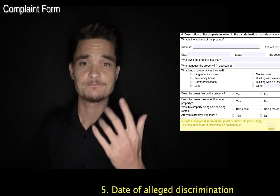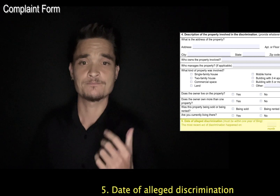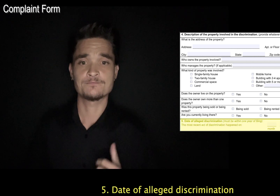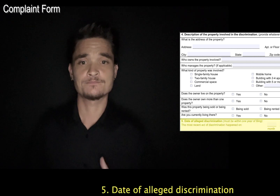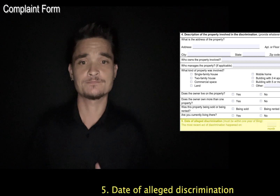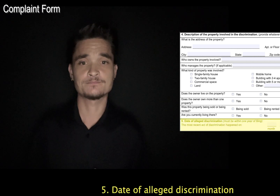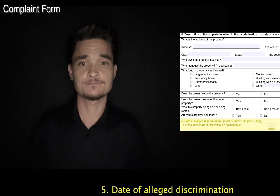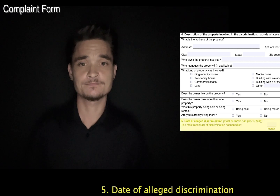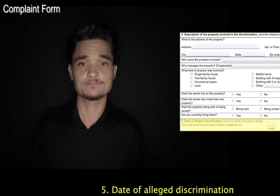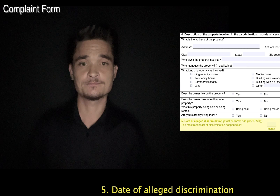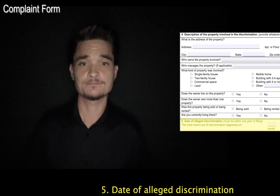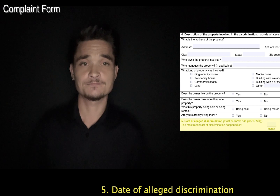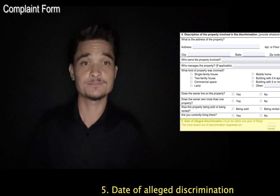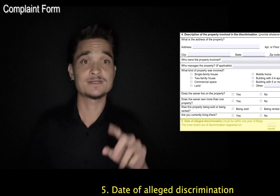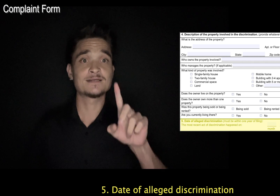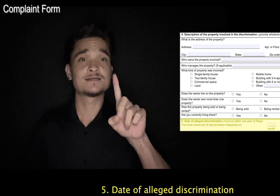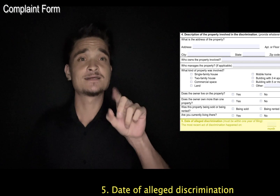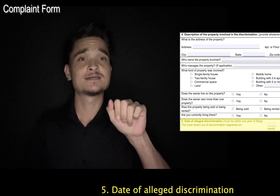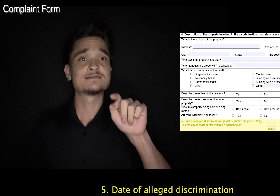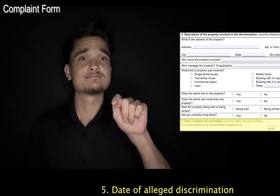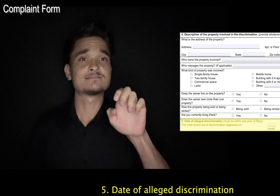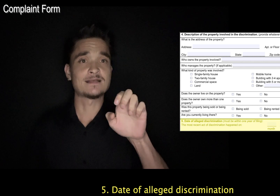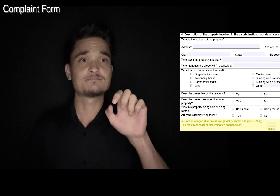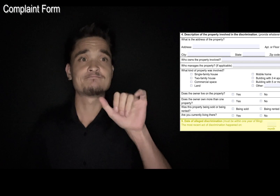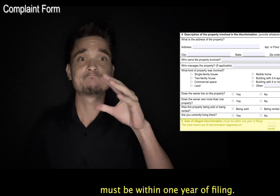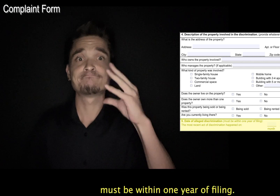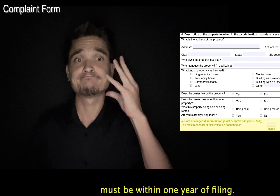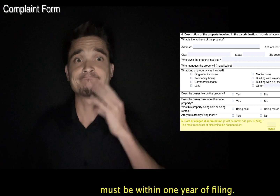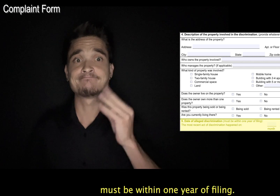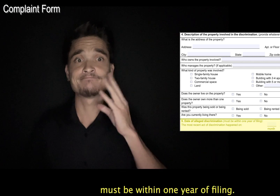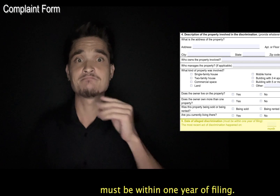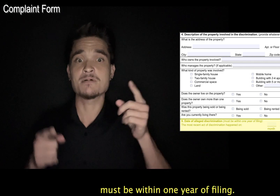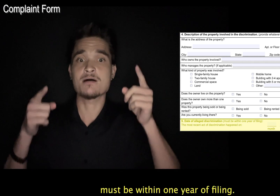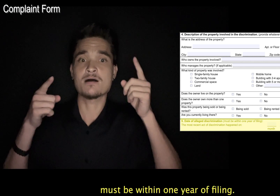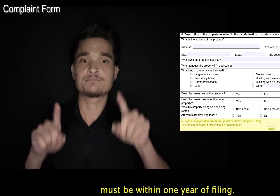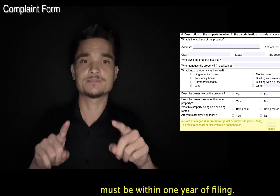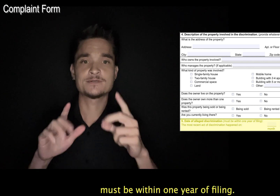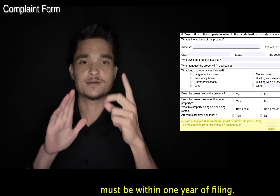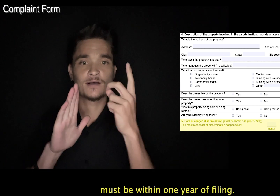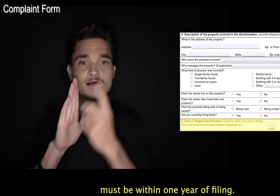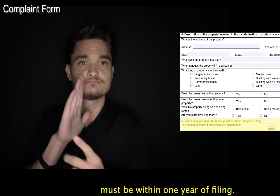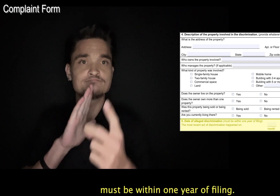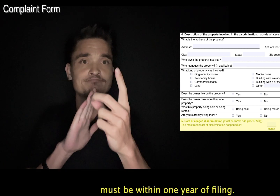5. Date of alleged discrimination must be within one year of filing.